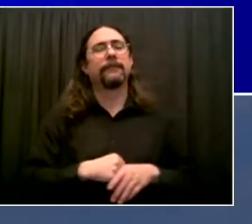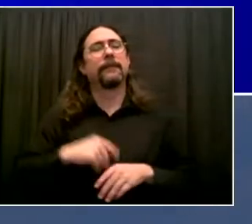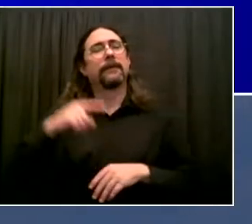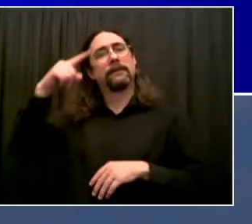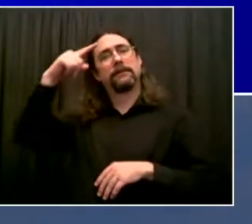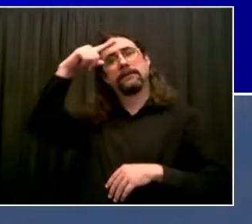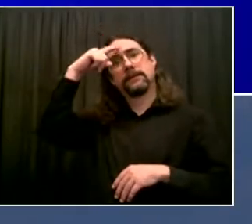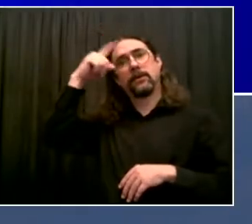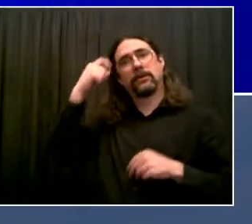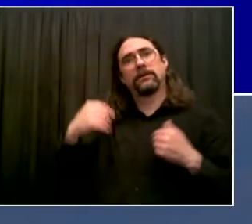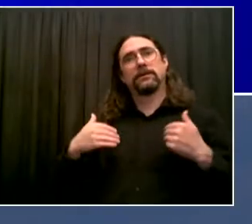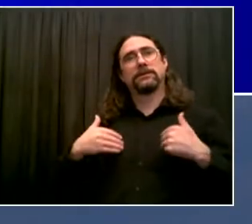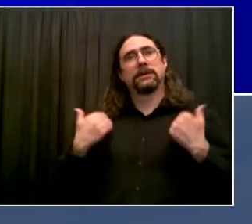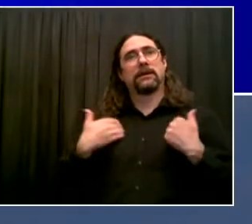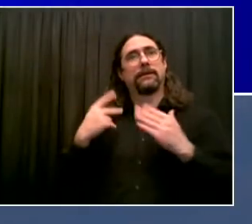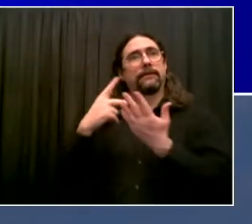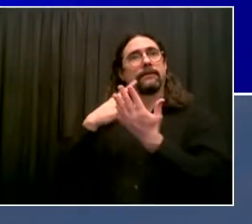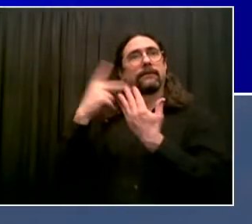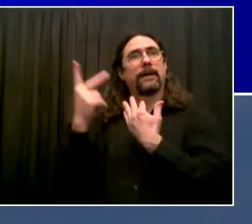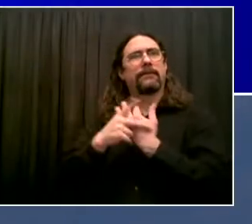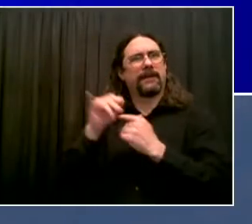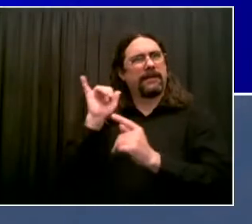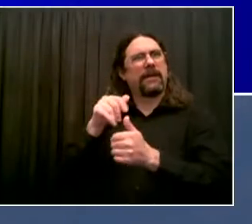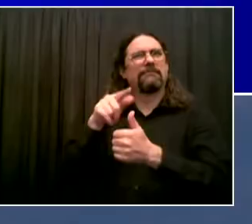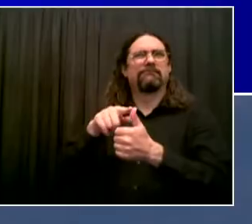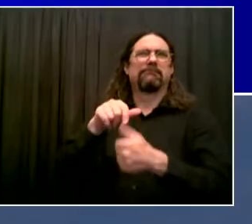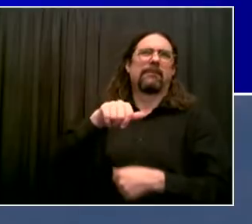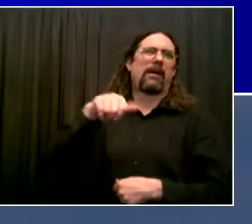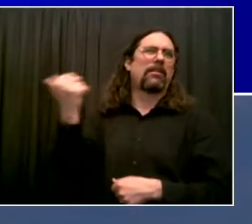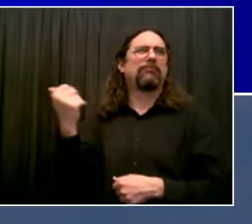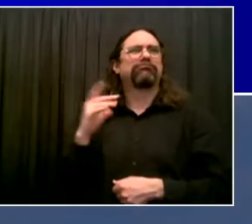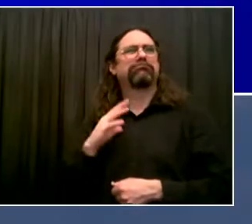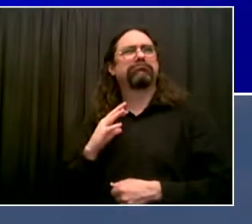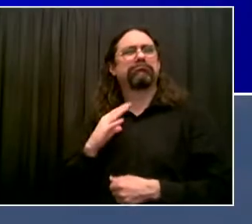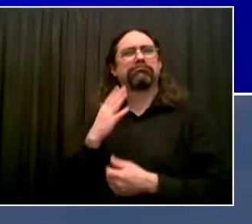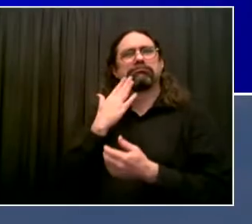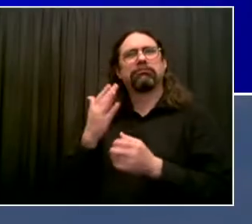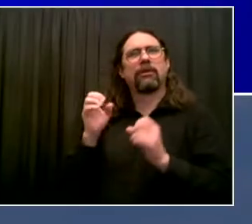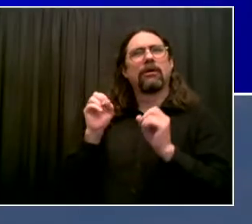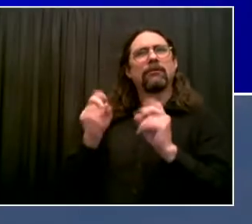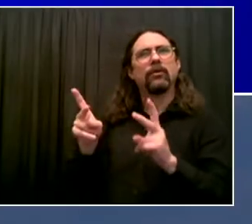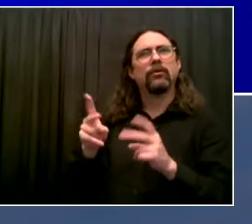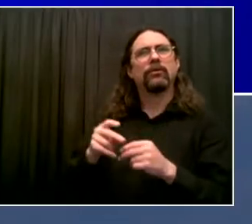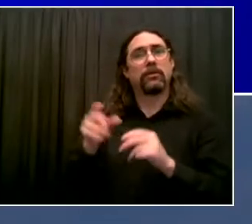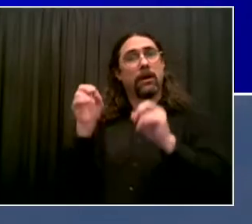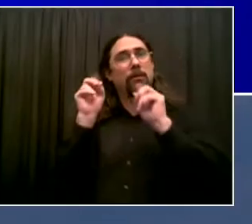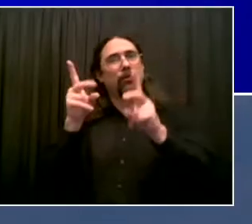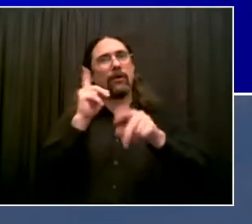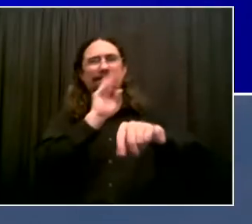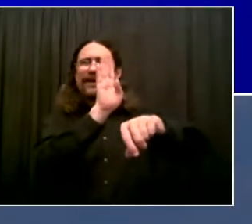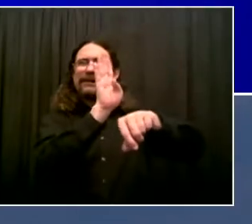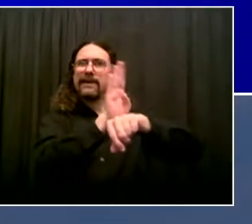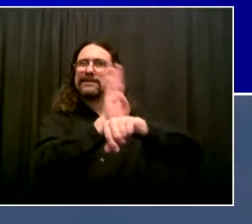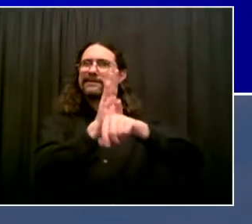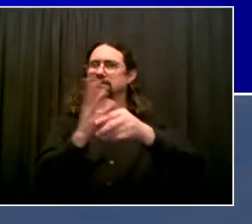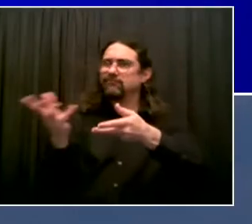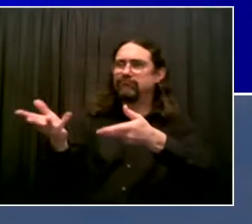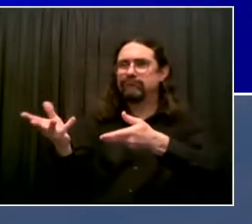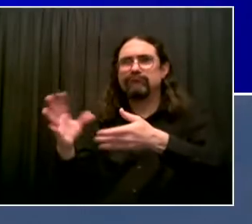AT RISK GET OPPORTUNITIES FOR SUMMER YOUTH EMPLOYMENT AND GET STEERED IN THE RIGHT DIRECTION.